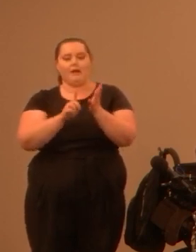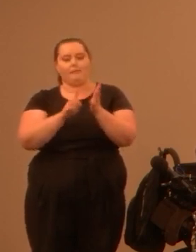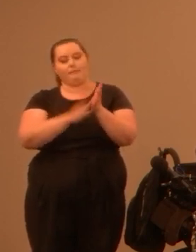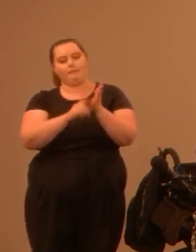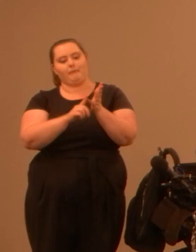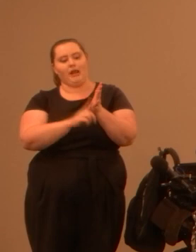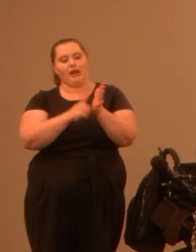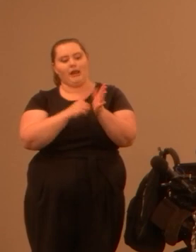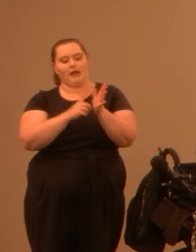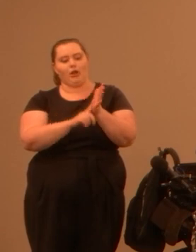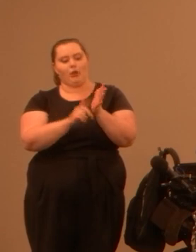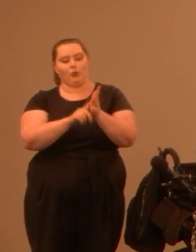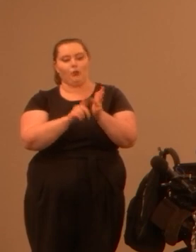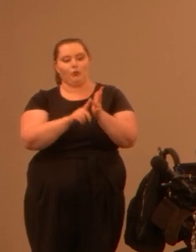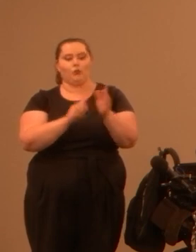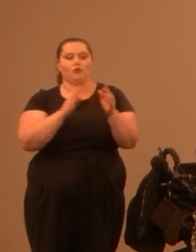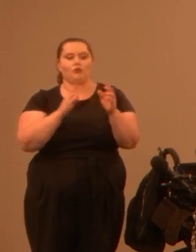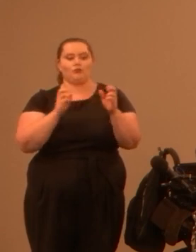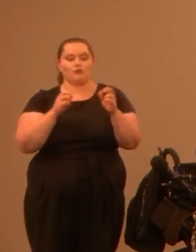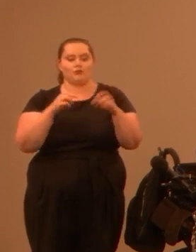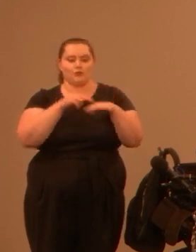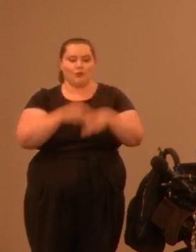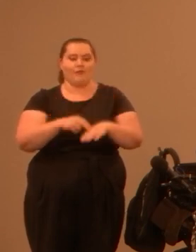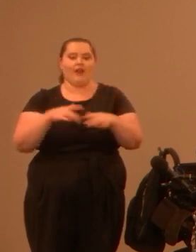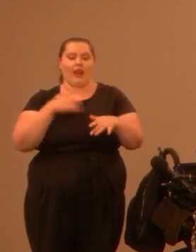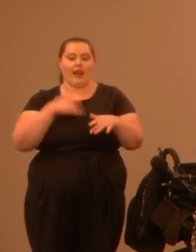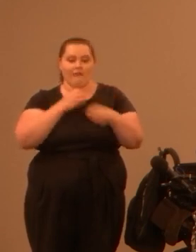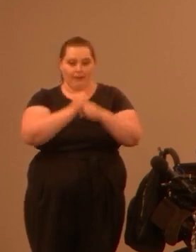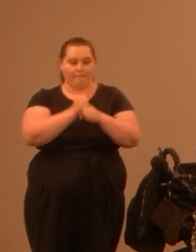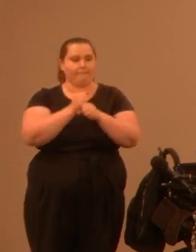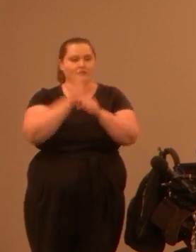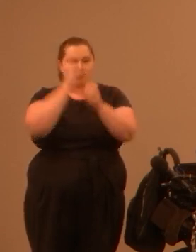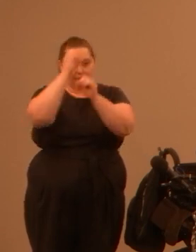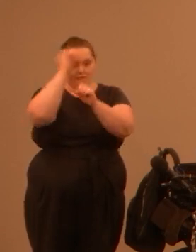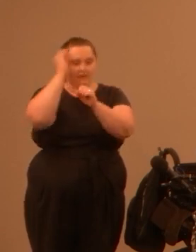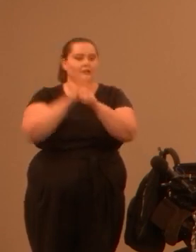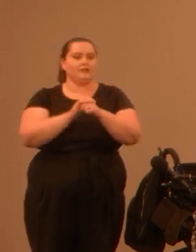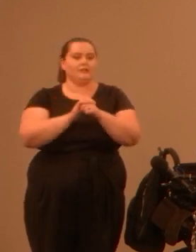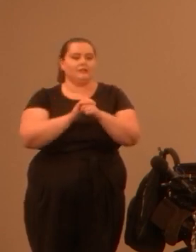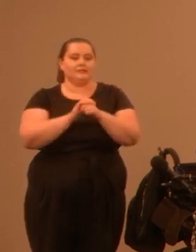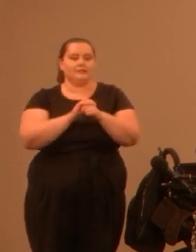APM communities. Next we have the Beach Access Working group,